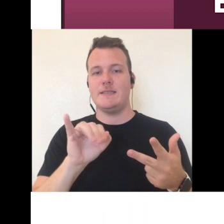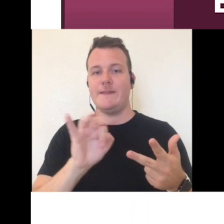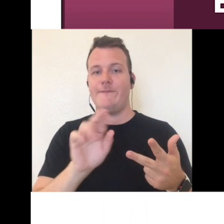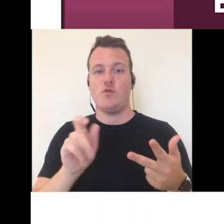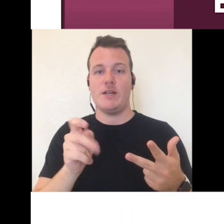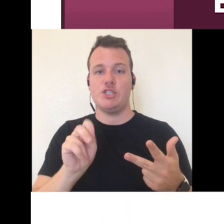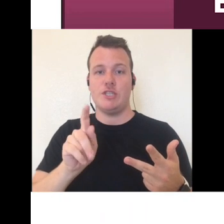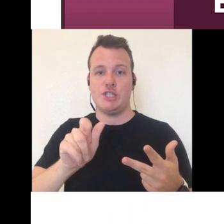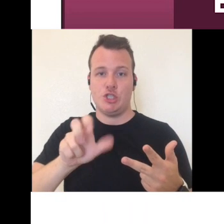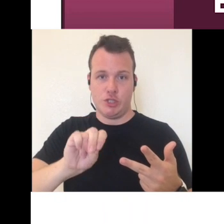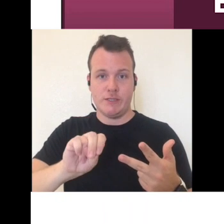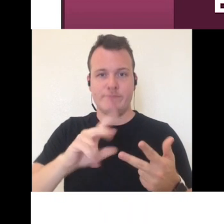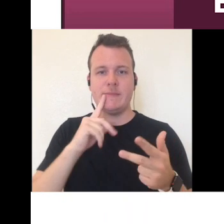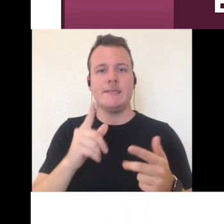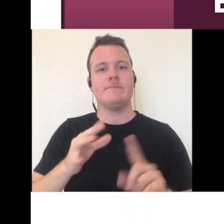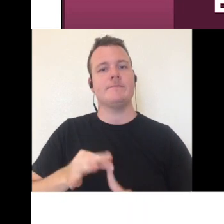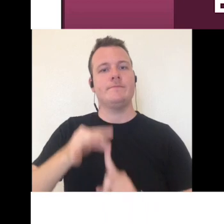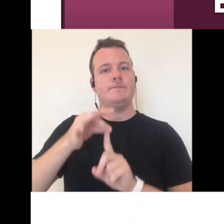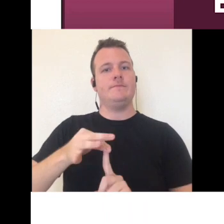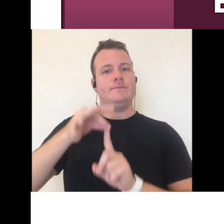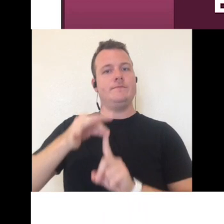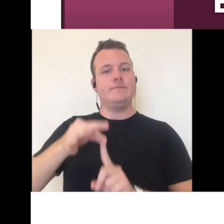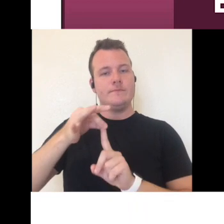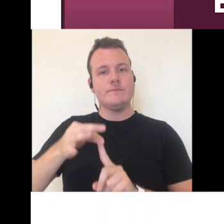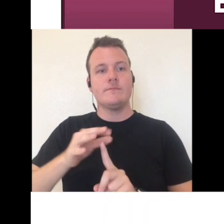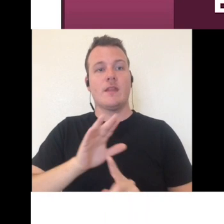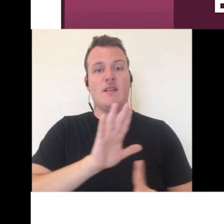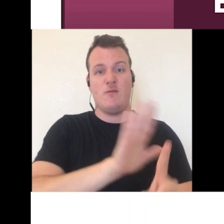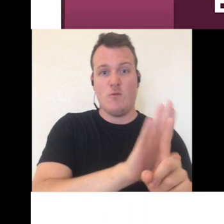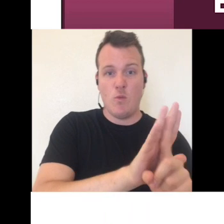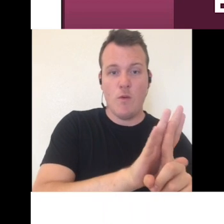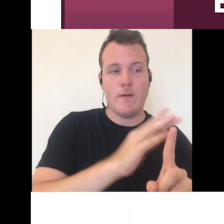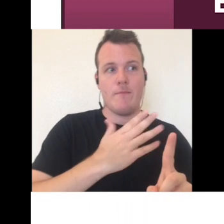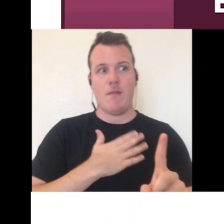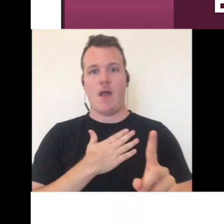of us end up with a differentiation strategy that we're going to use where